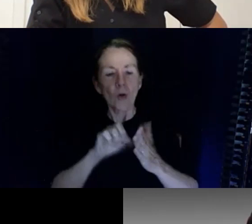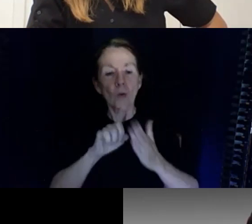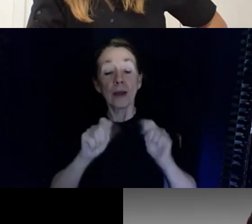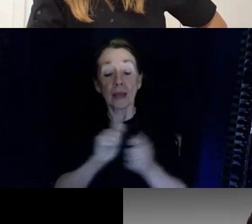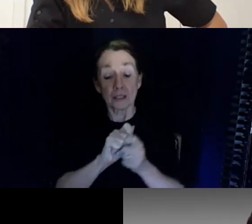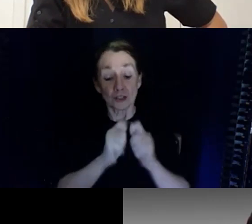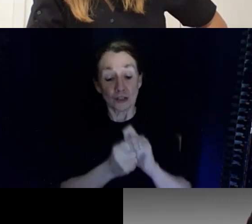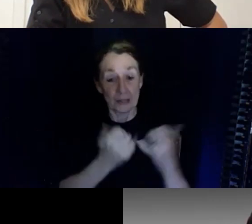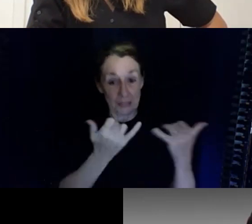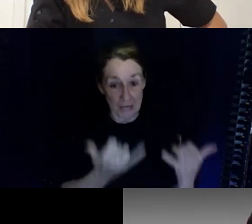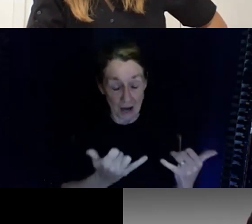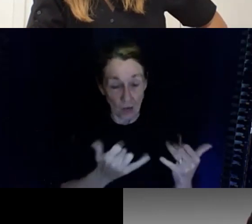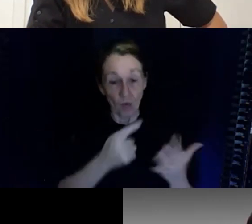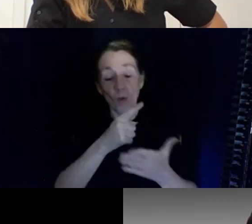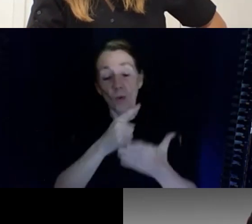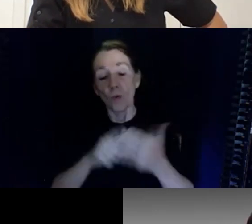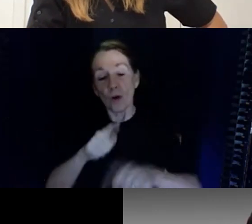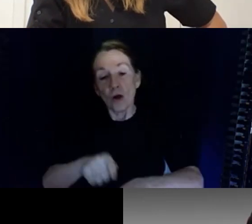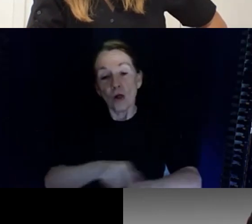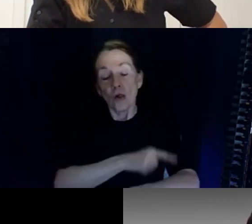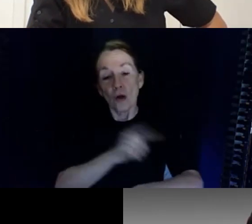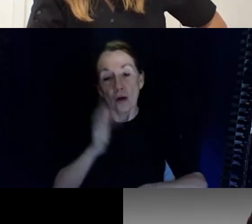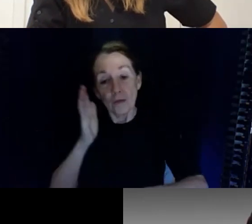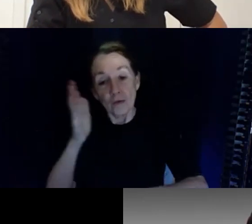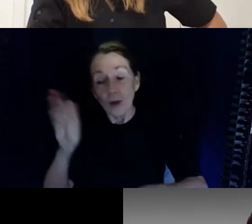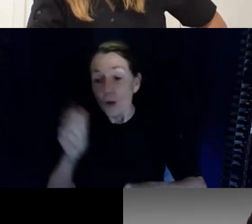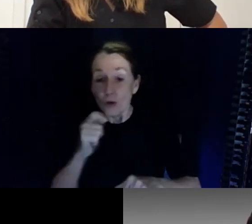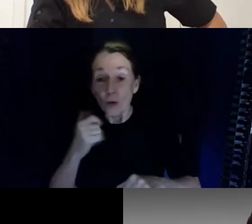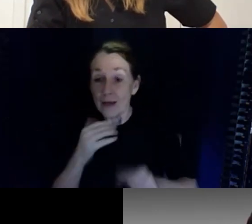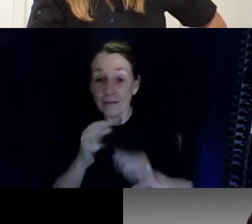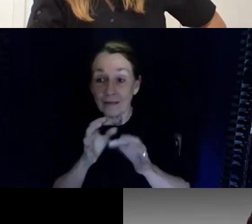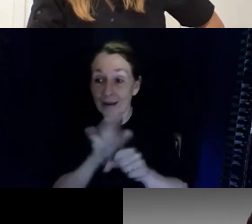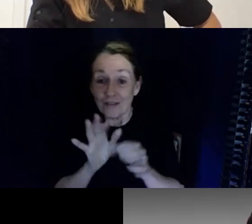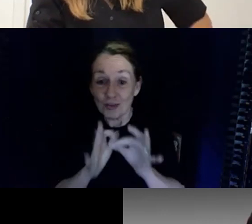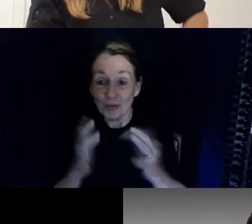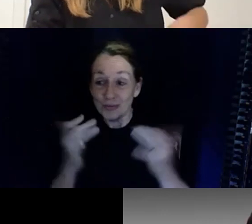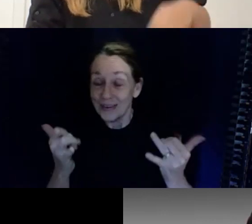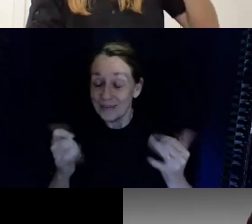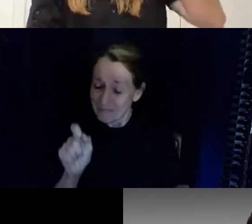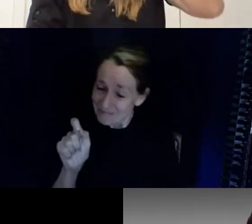AND SO, WHAT I WISH IS OF COURSE WE HAVE TO TALK ABOUT IT. BUT I THINK WE ALL HAVE TO AGREE TO A CERTAIN LEVEL OF MANNERS AND CIVILITY. LET'S CALM DOWN AND LOOK AT WHAT THE REALITY.